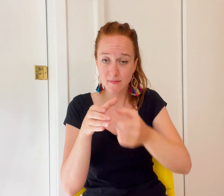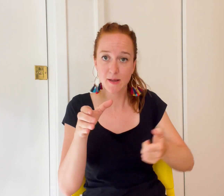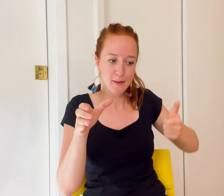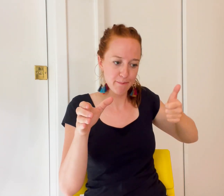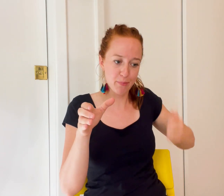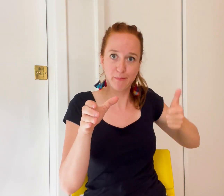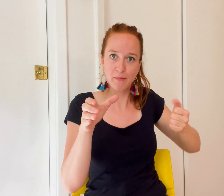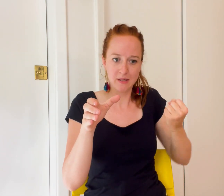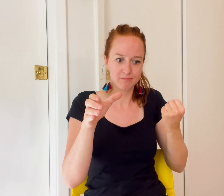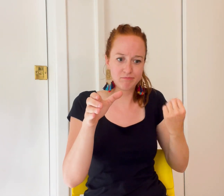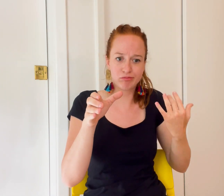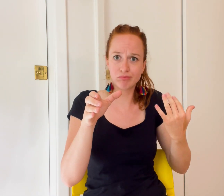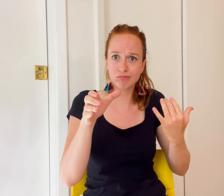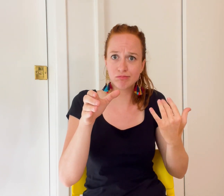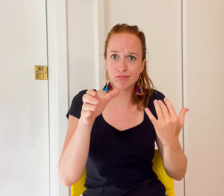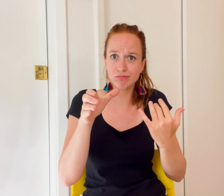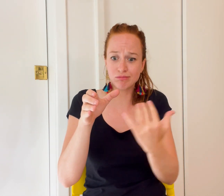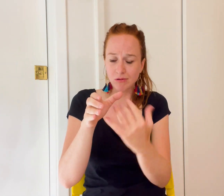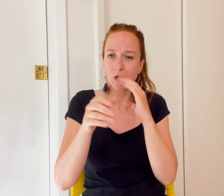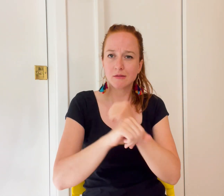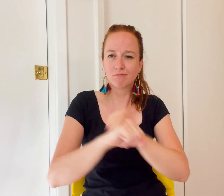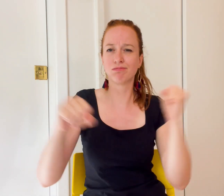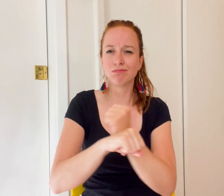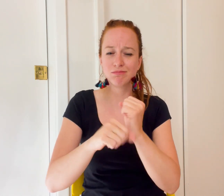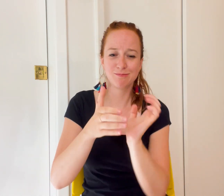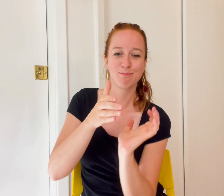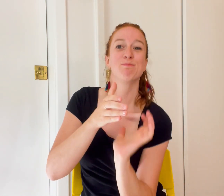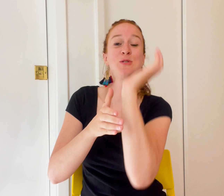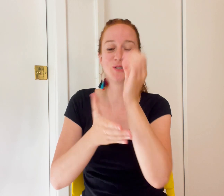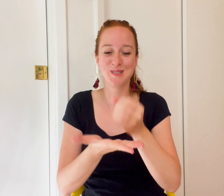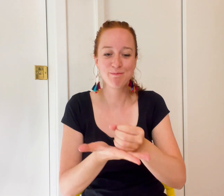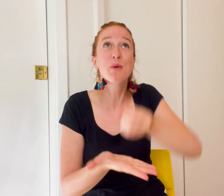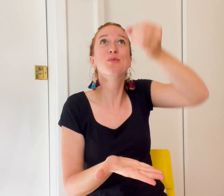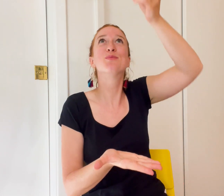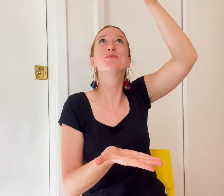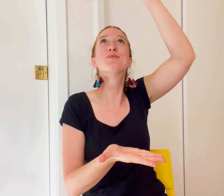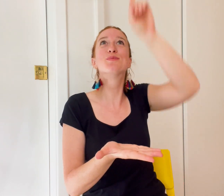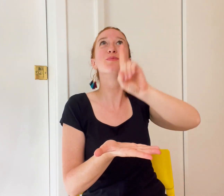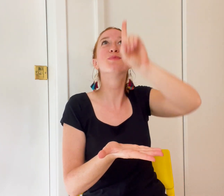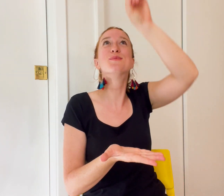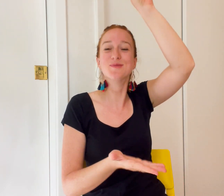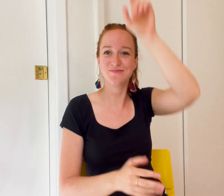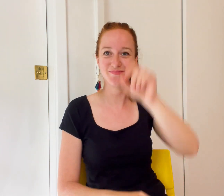When the fuse is lit, the gunpowder explodes, creating enough heat and gas to propel the shell into the sky.